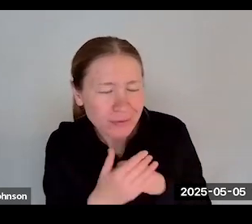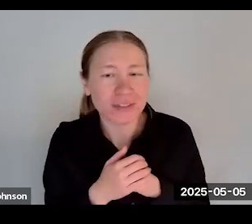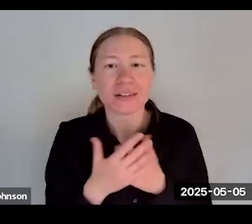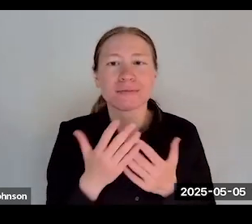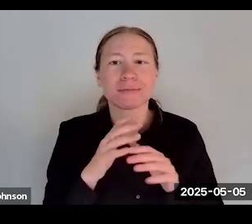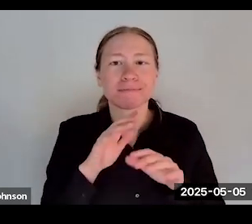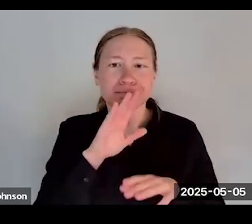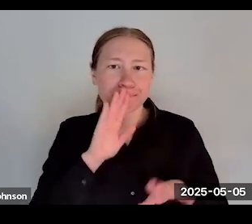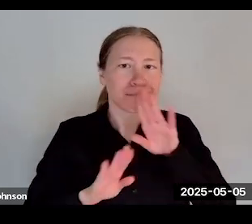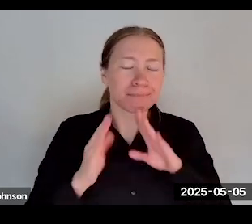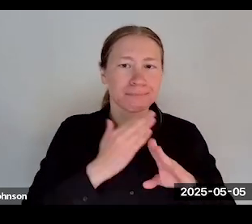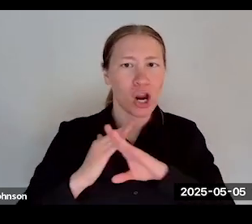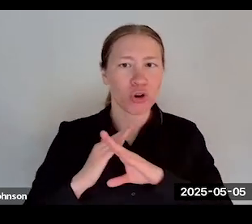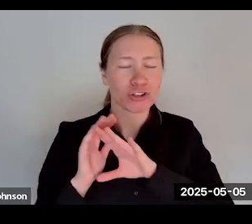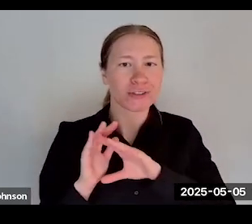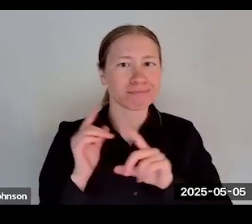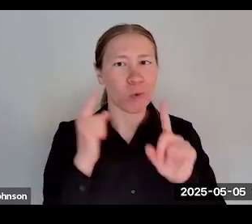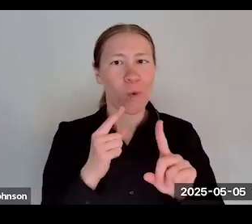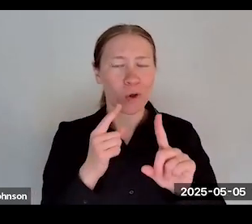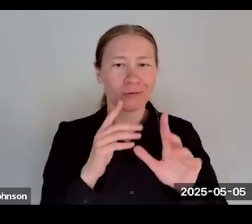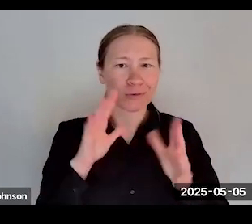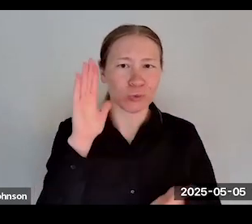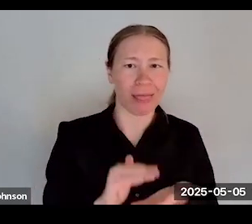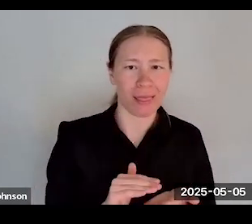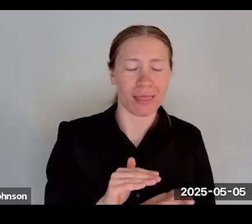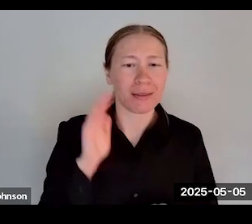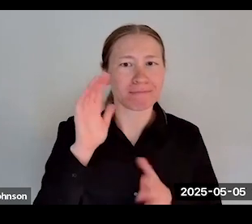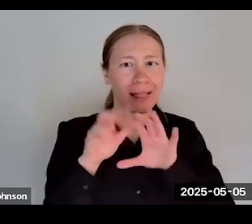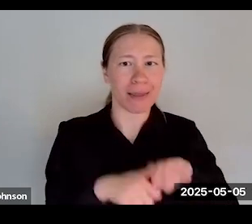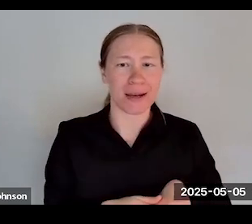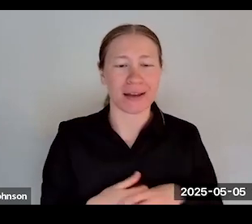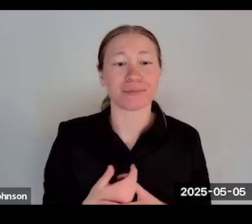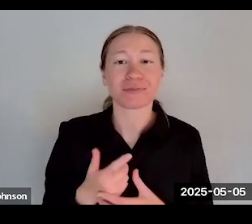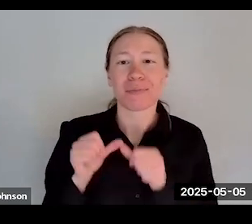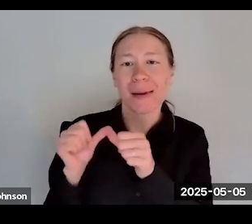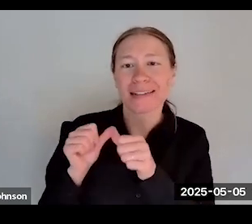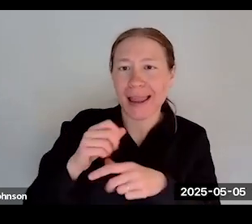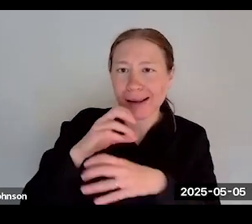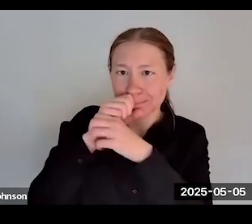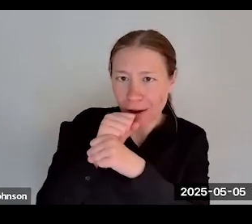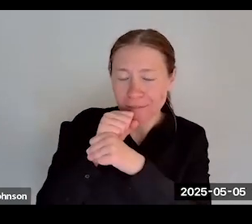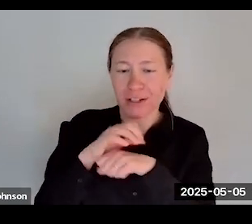Ensure you're maintaining confidentiality and equity, and document, document, document